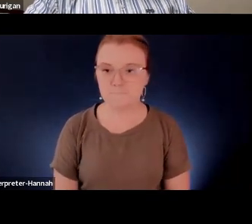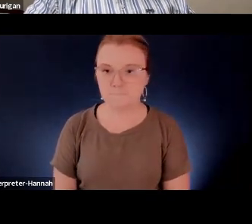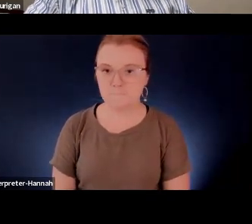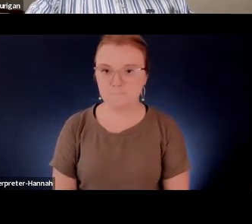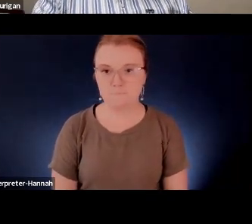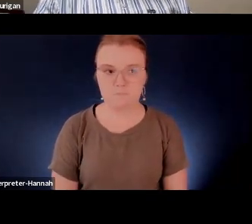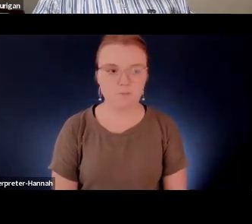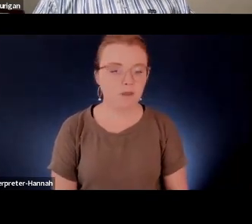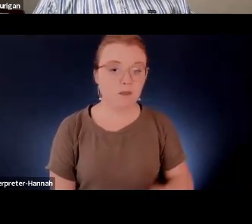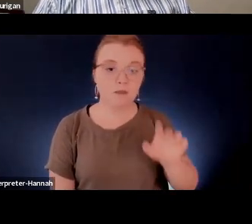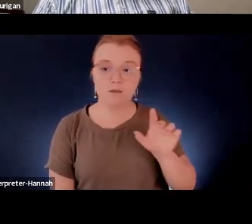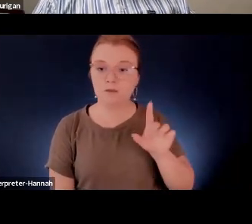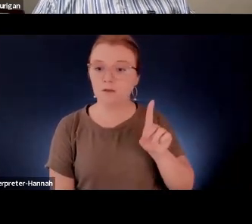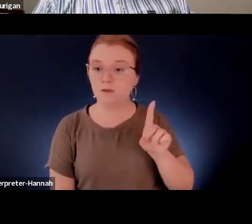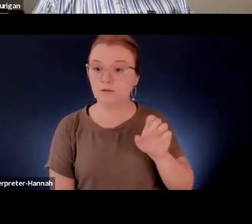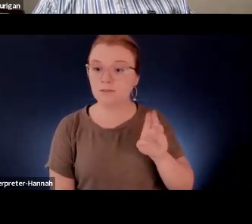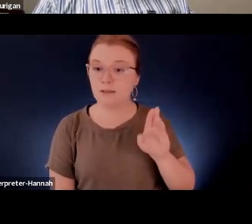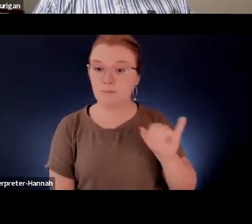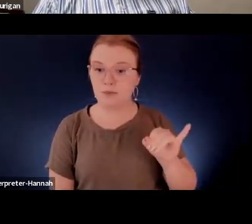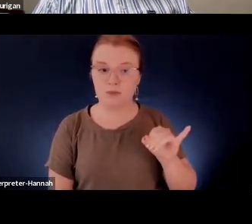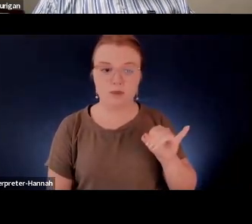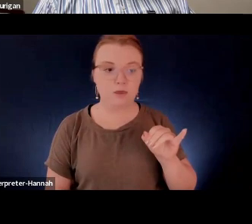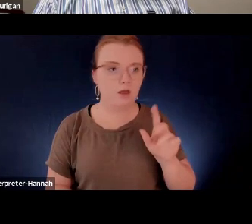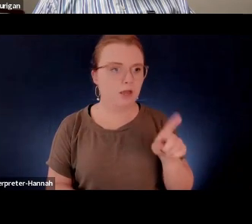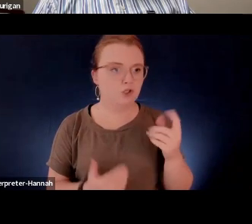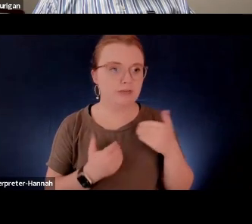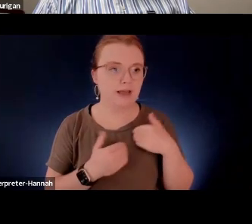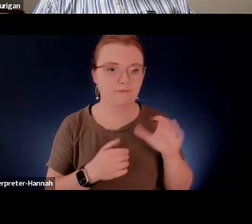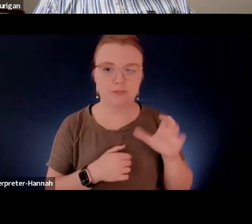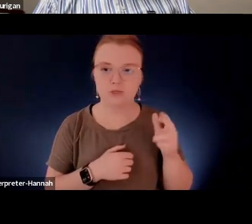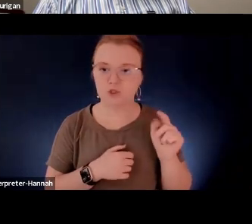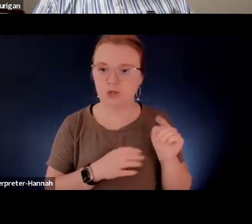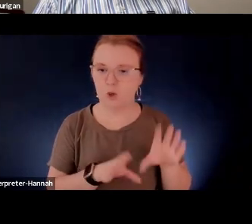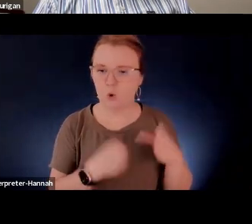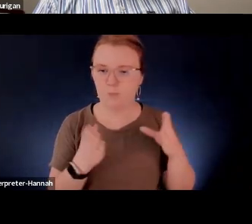Debi, I just have the chat open. I don't have the Q&A open.